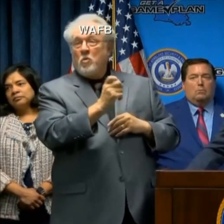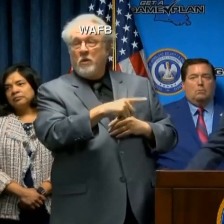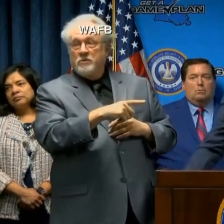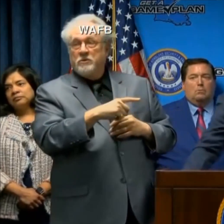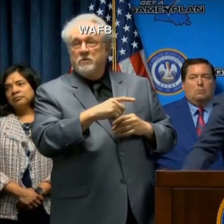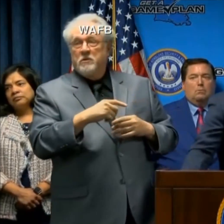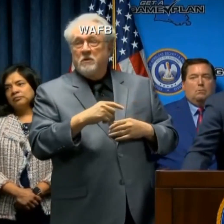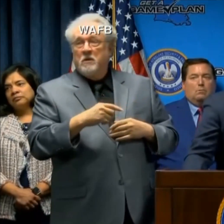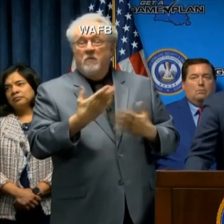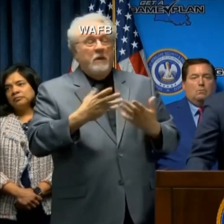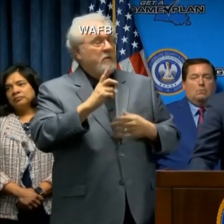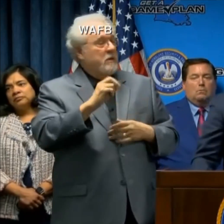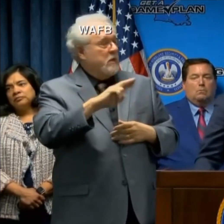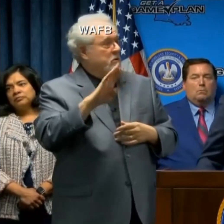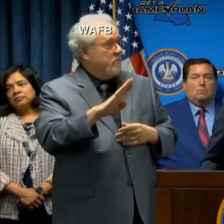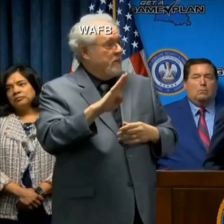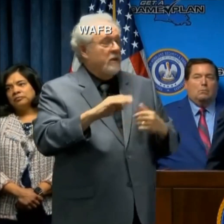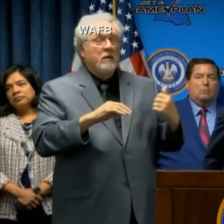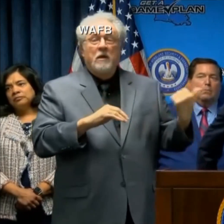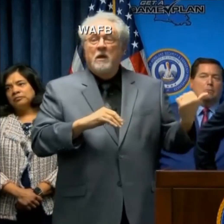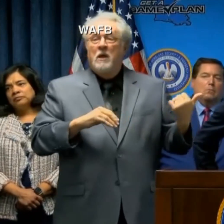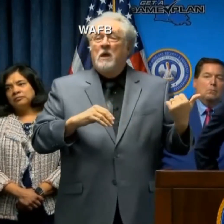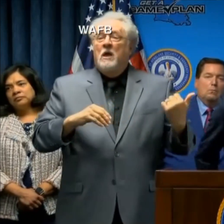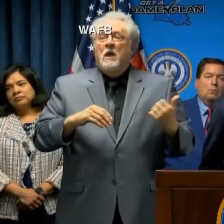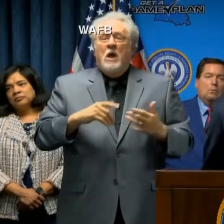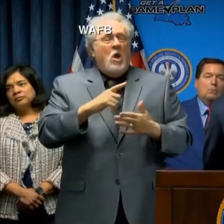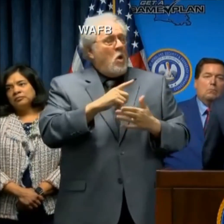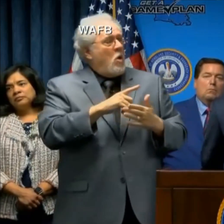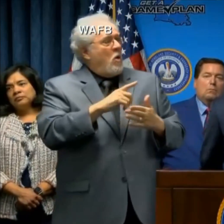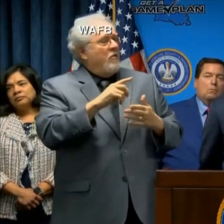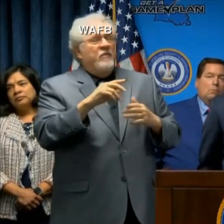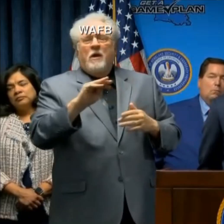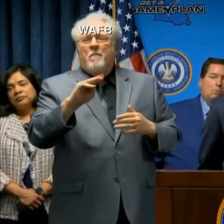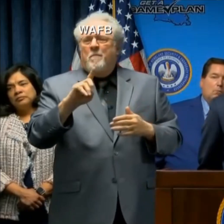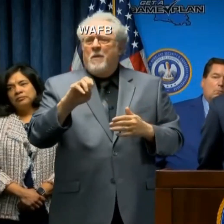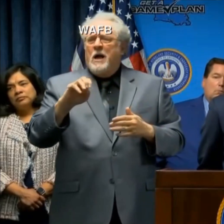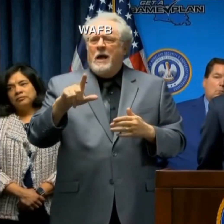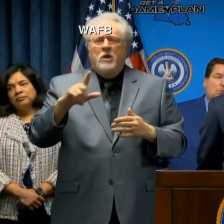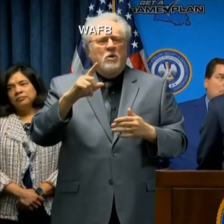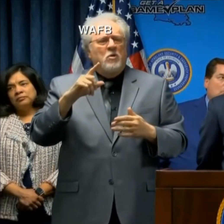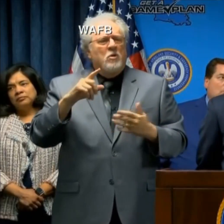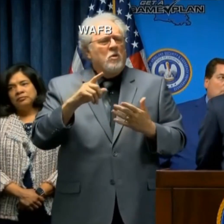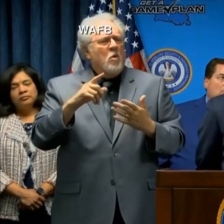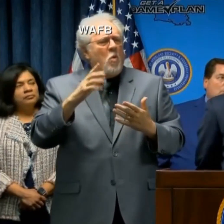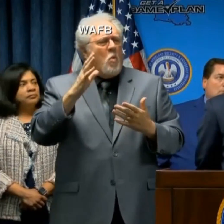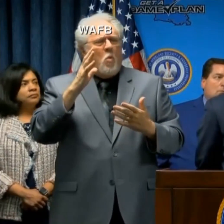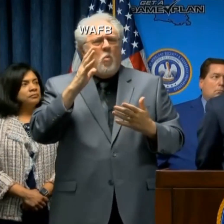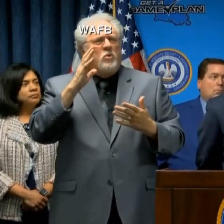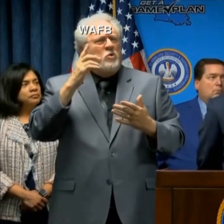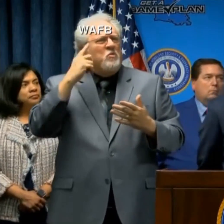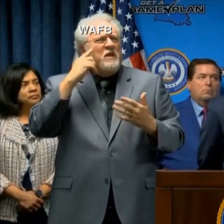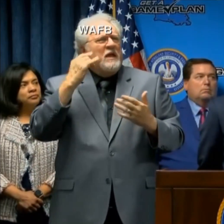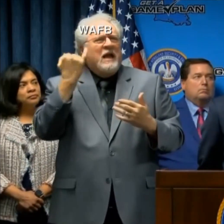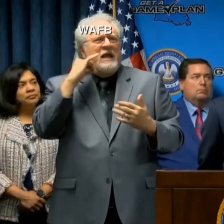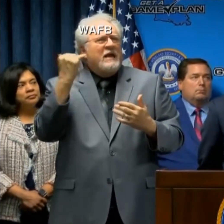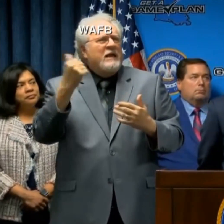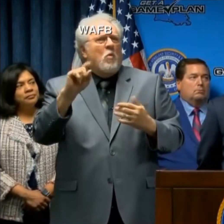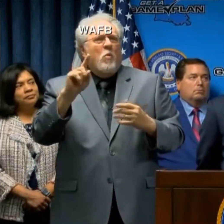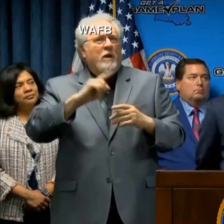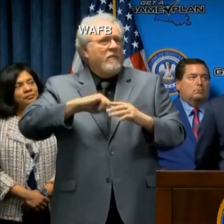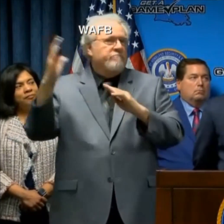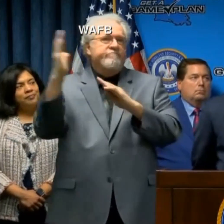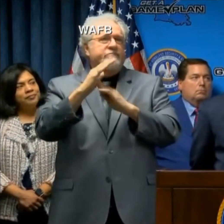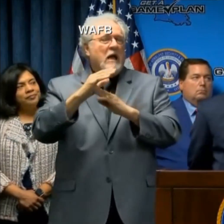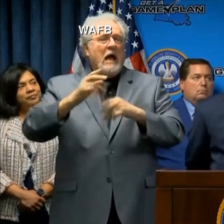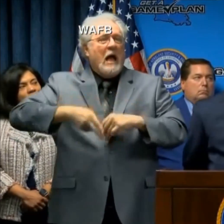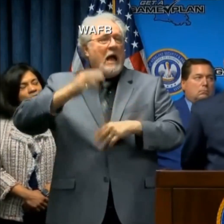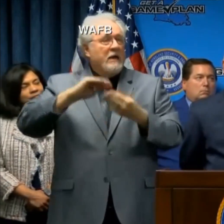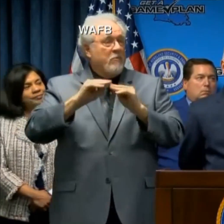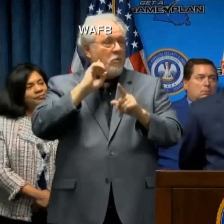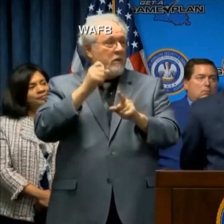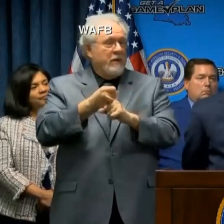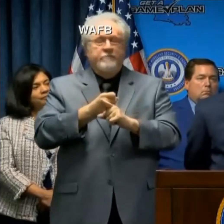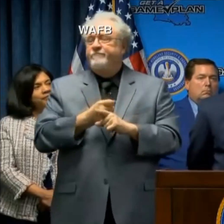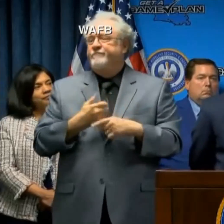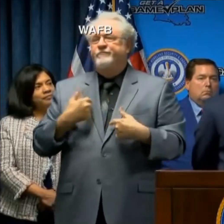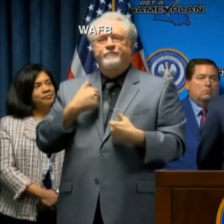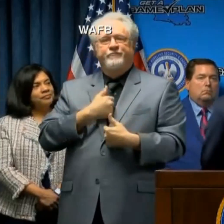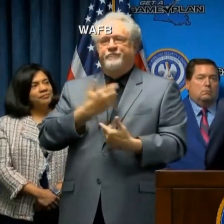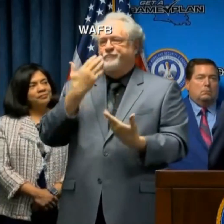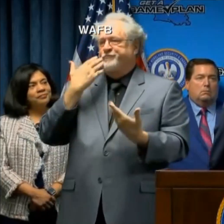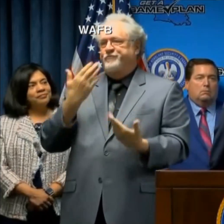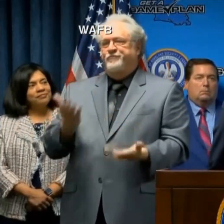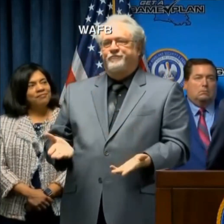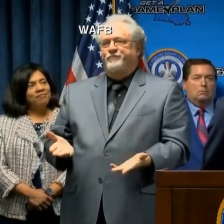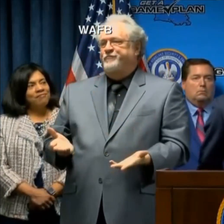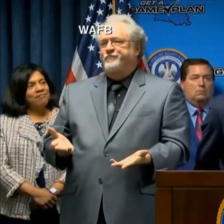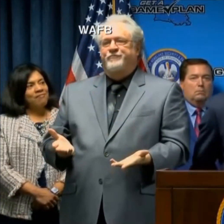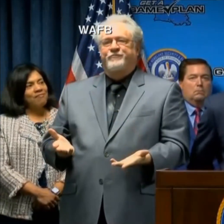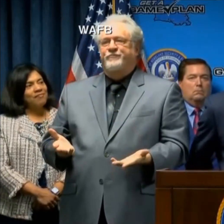for the doctor based on the models yeah we can't even